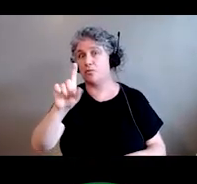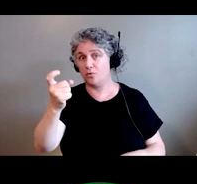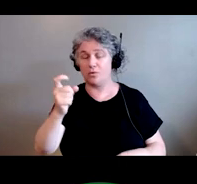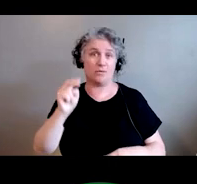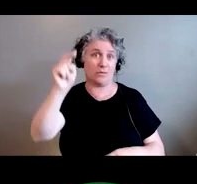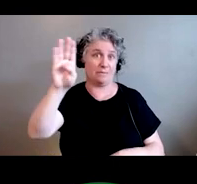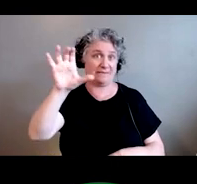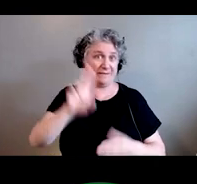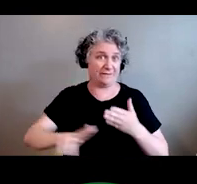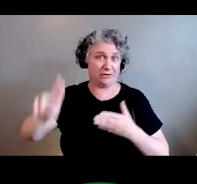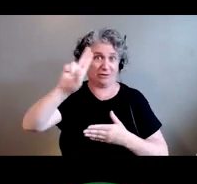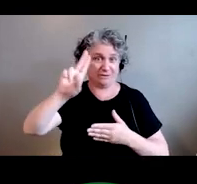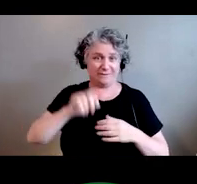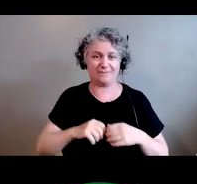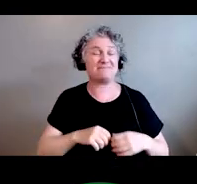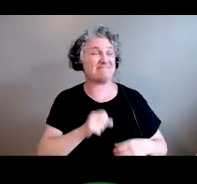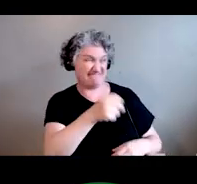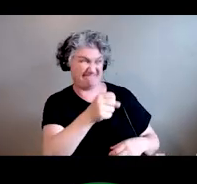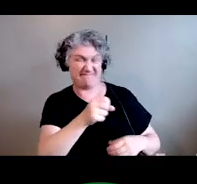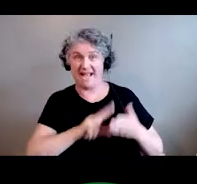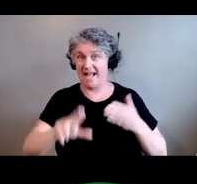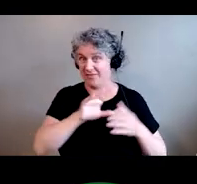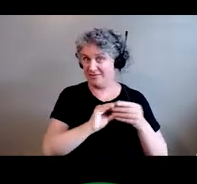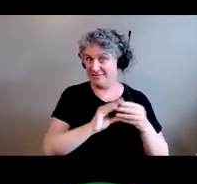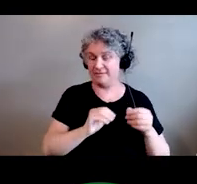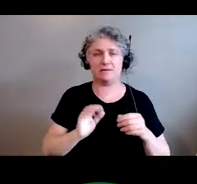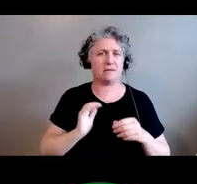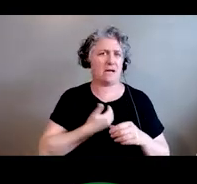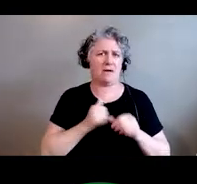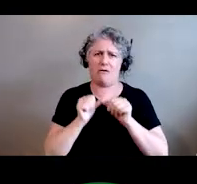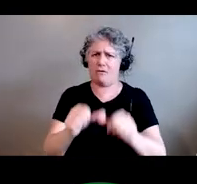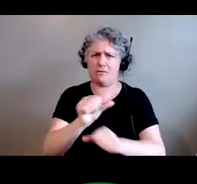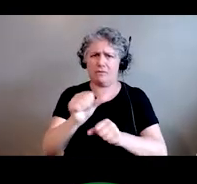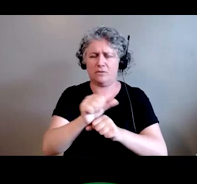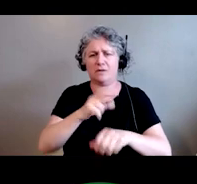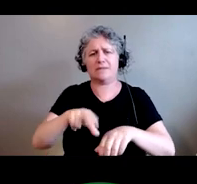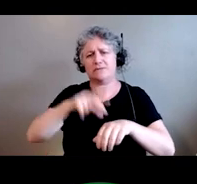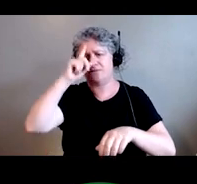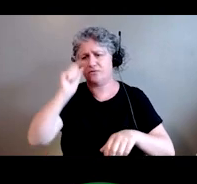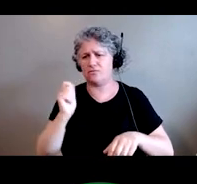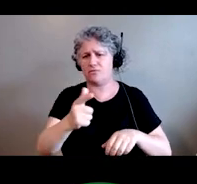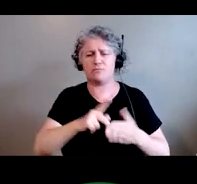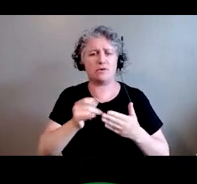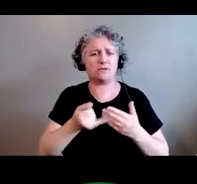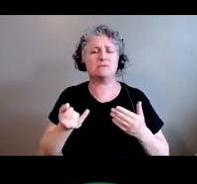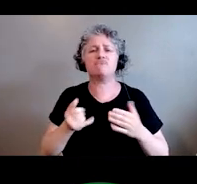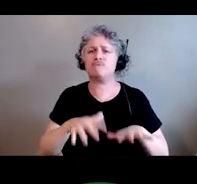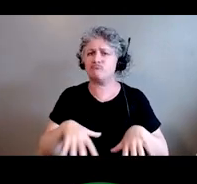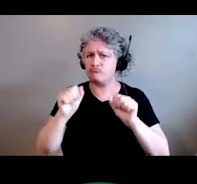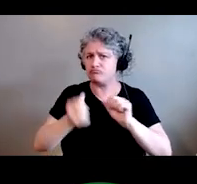already taking place. That meant that academic partners were very much invited into ongoing community work.